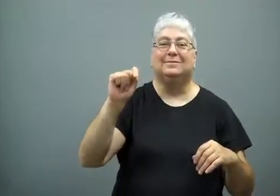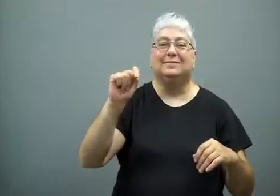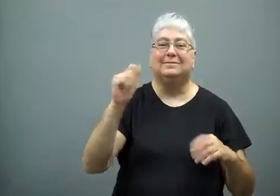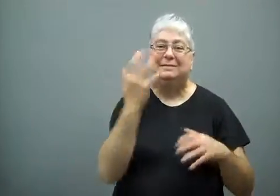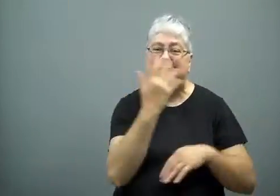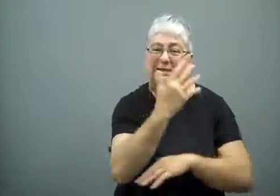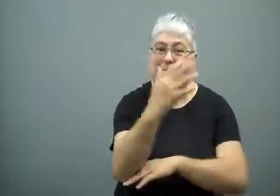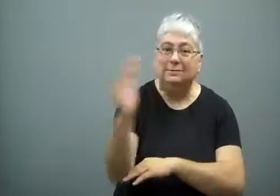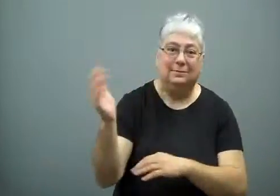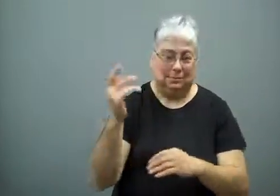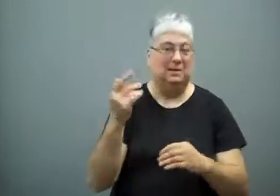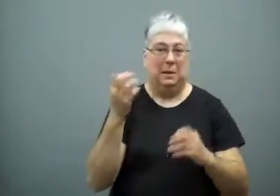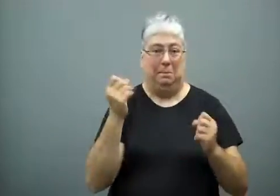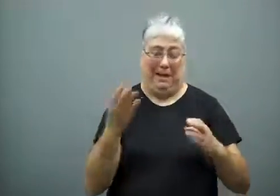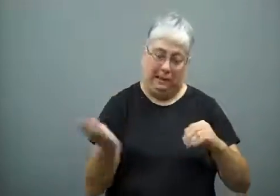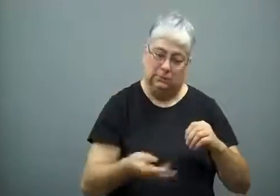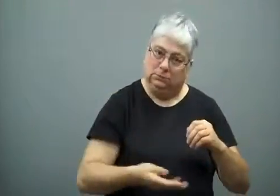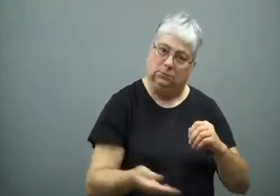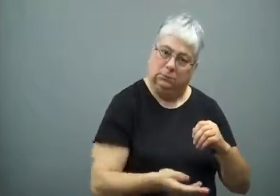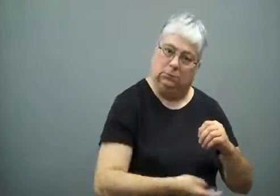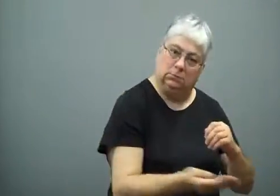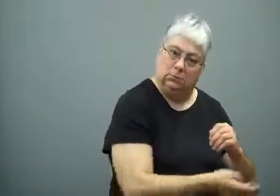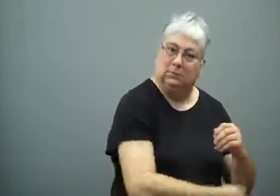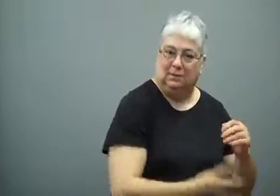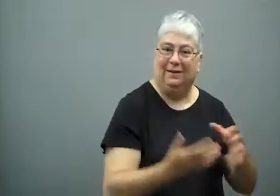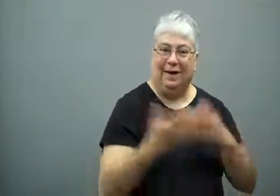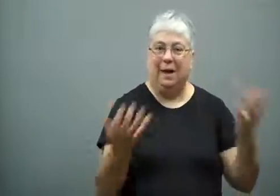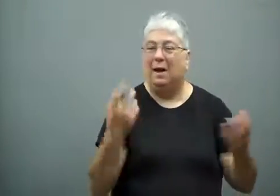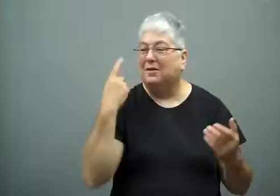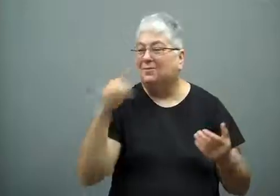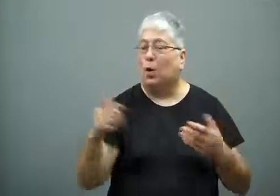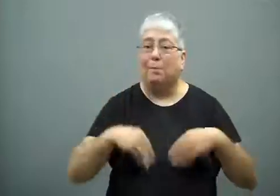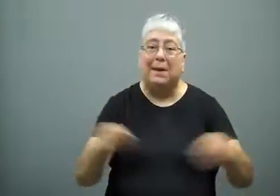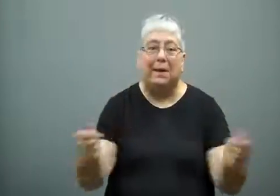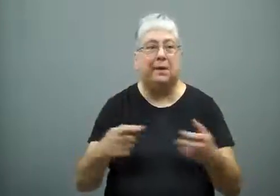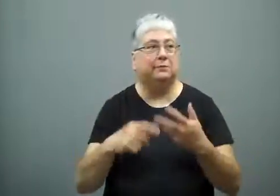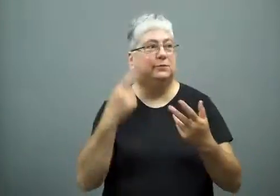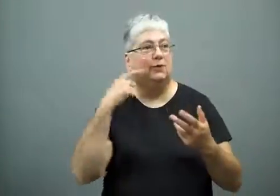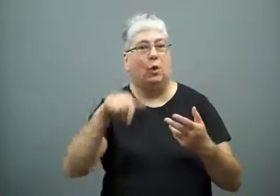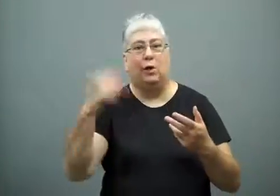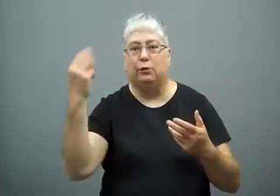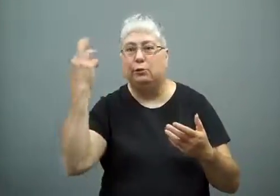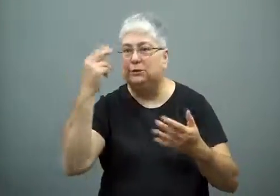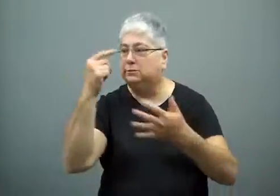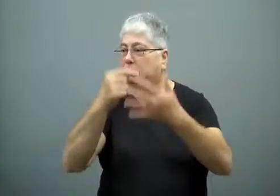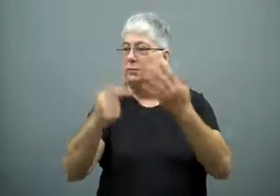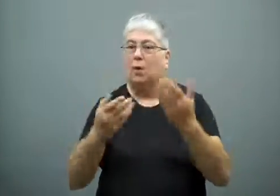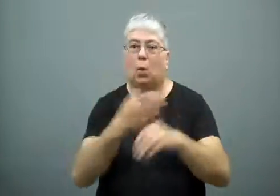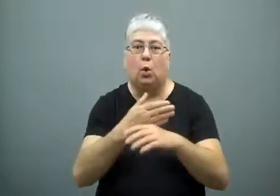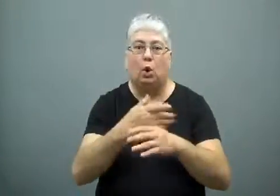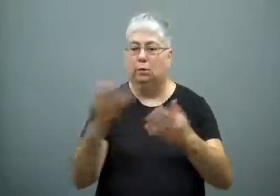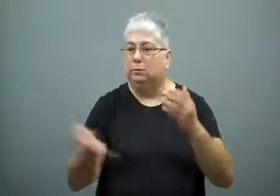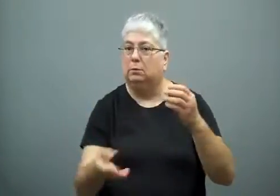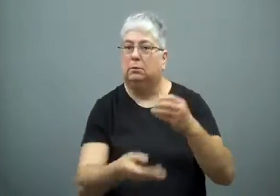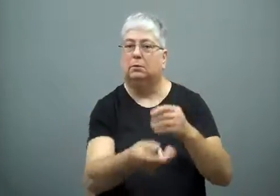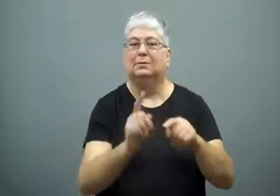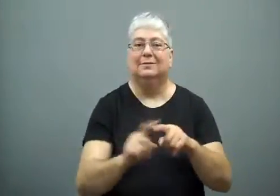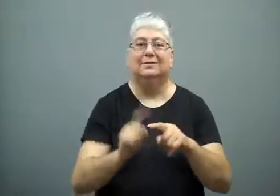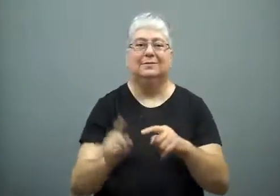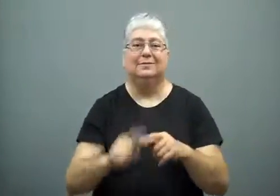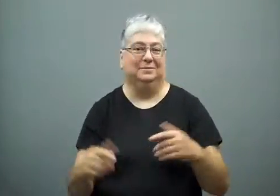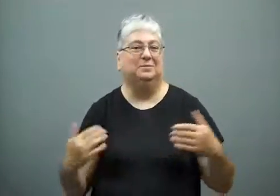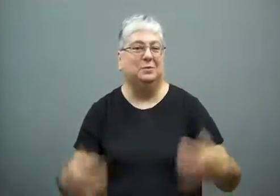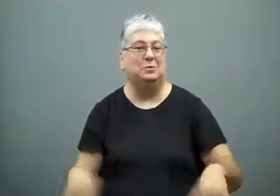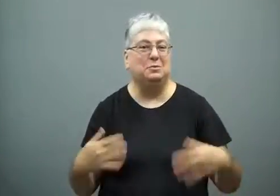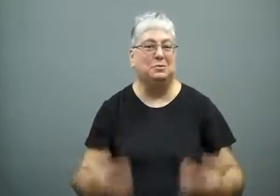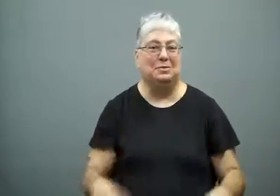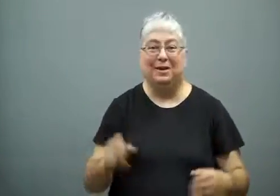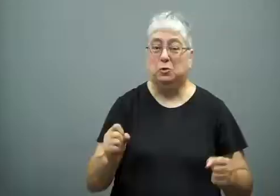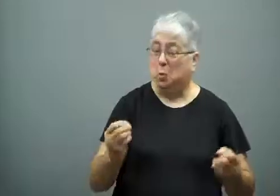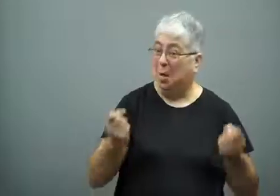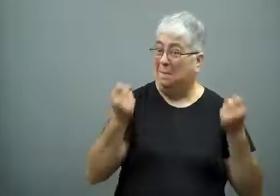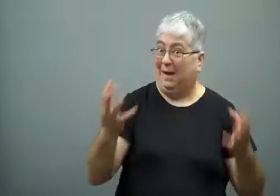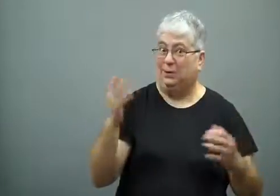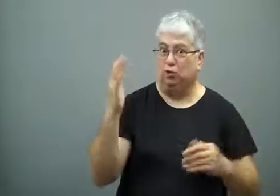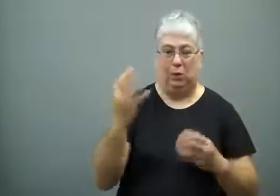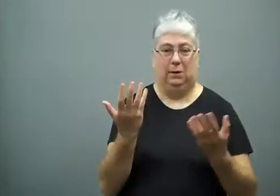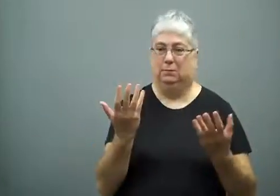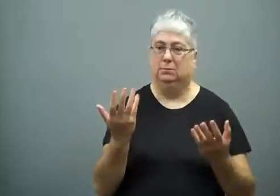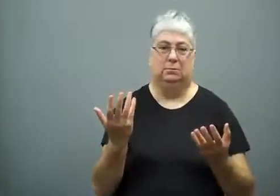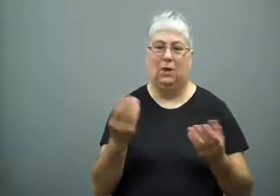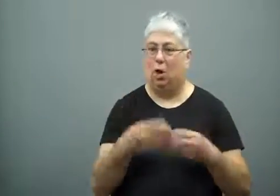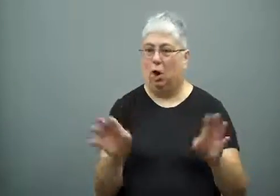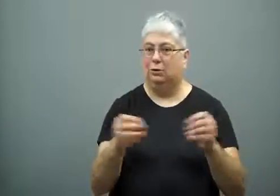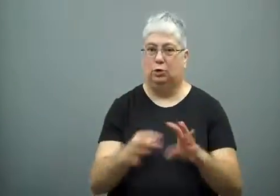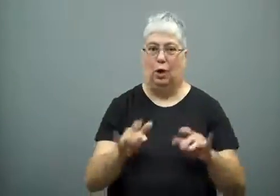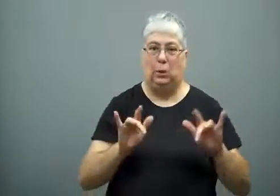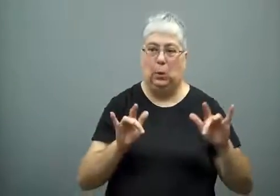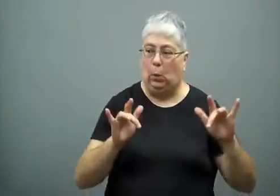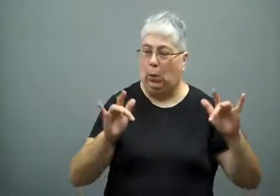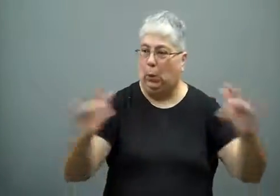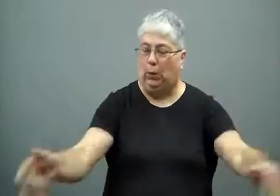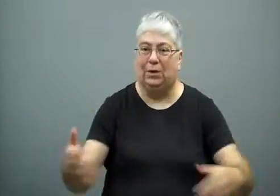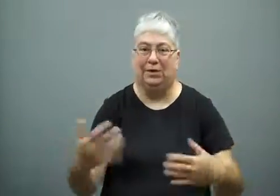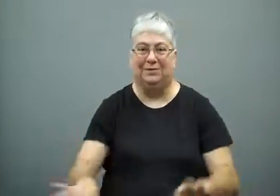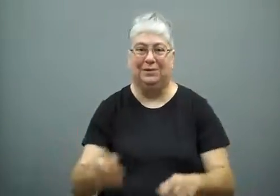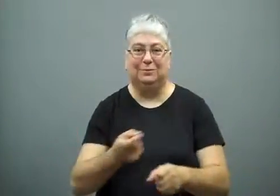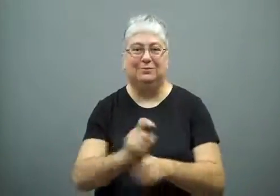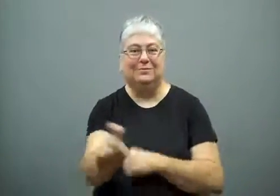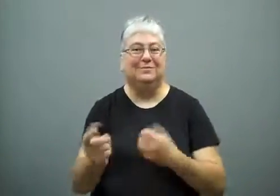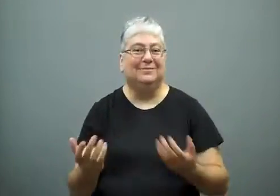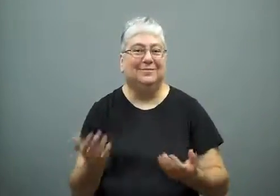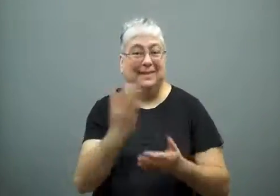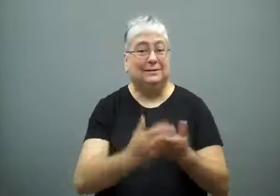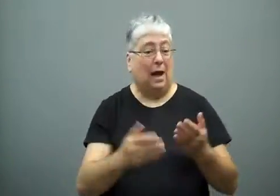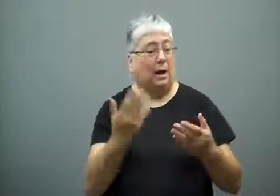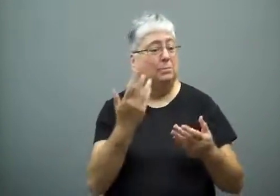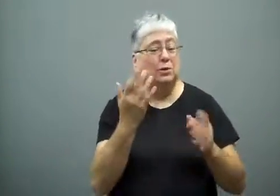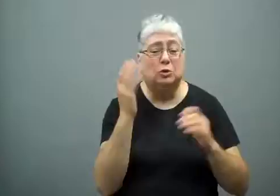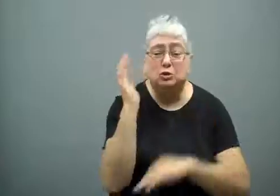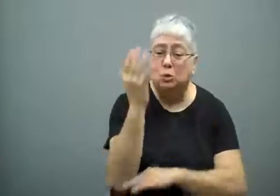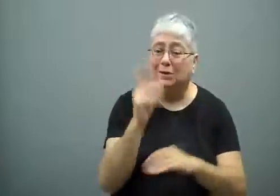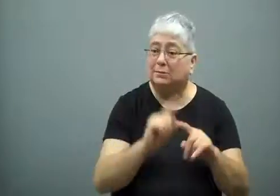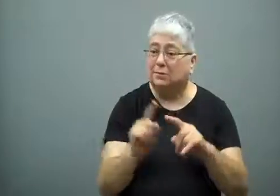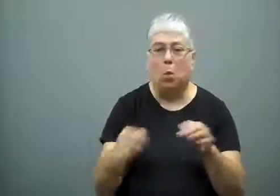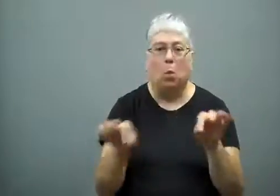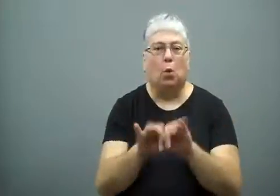Many trees are being cut down for cultivation, wood and other things.